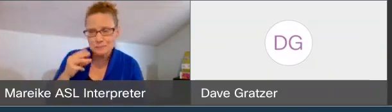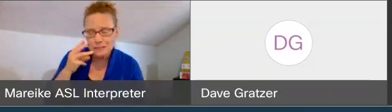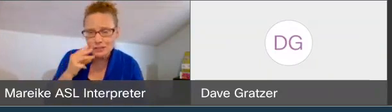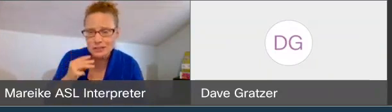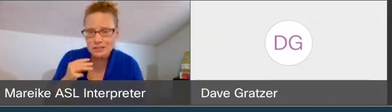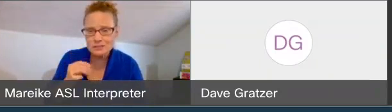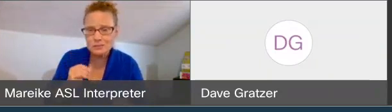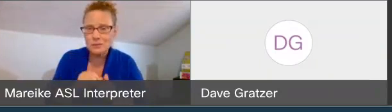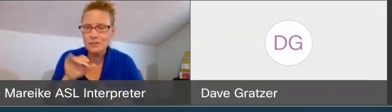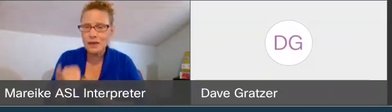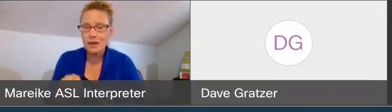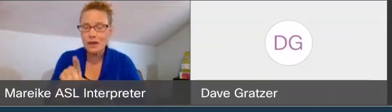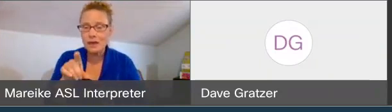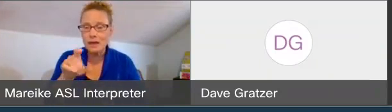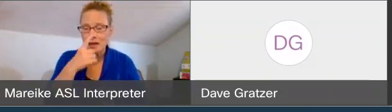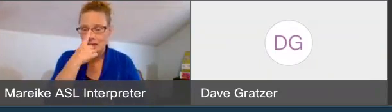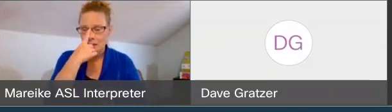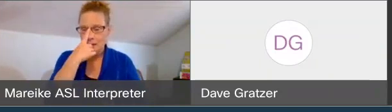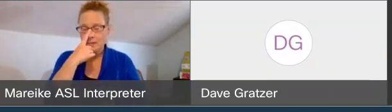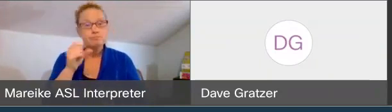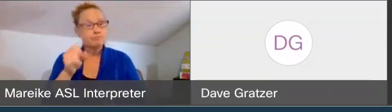with that? - Yeah, that's a good point. We